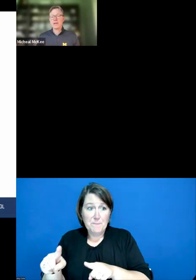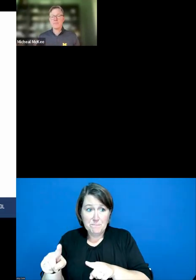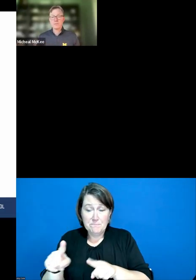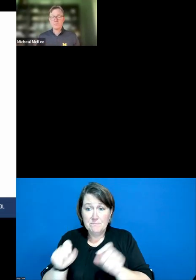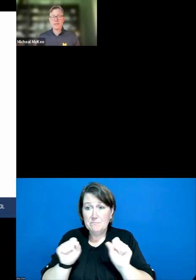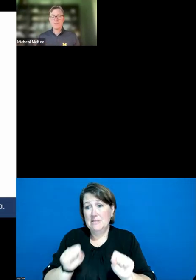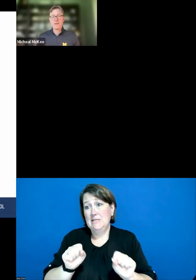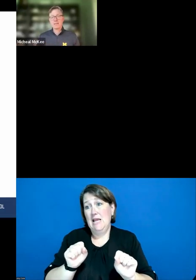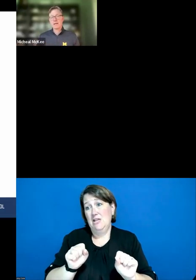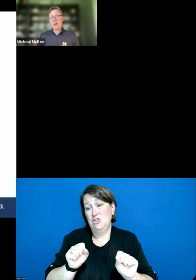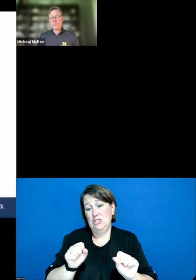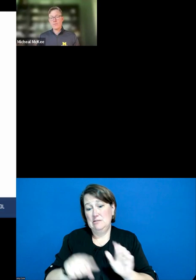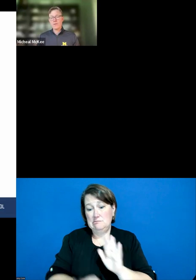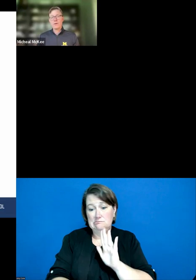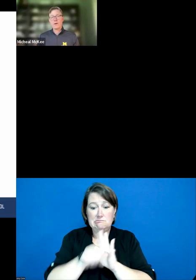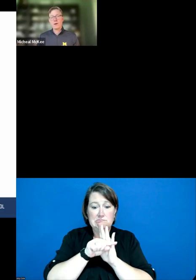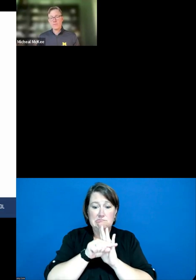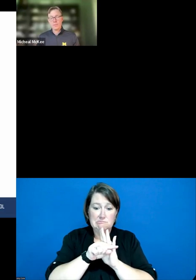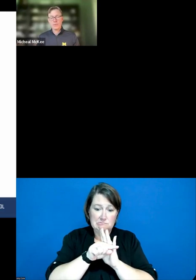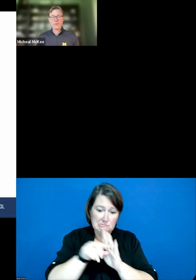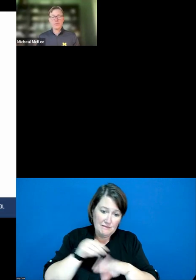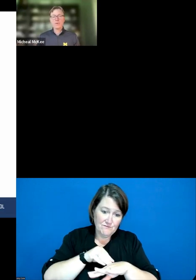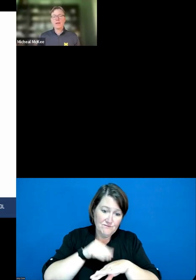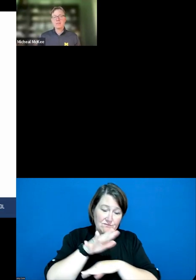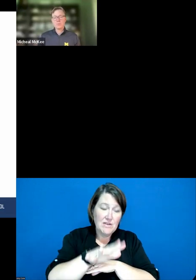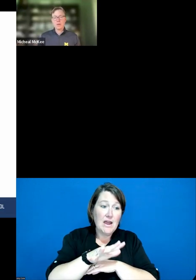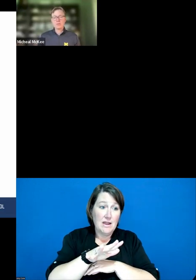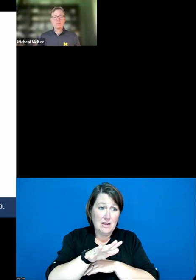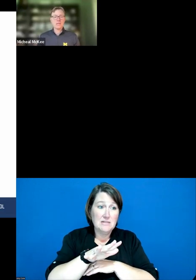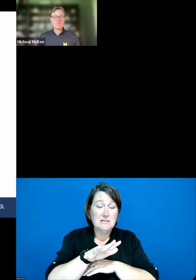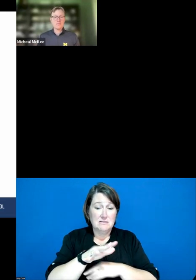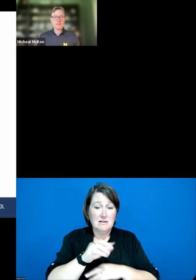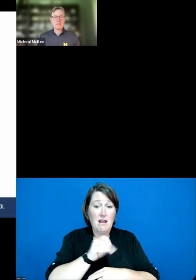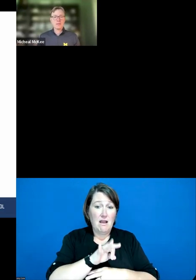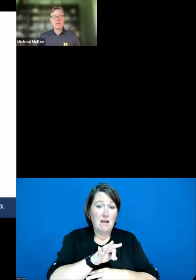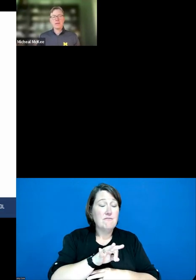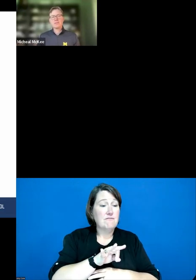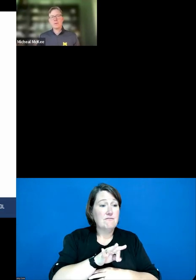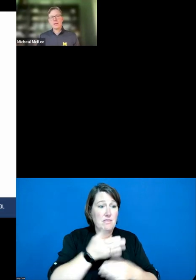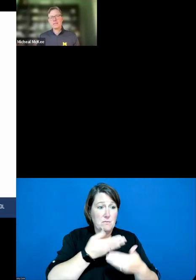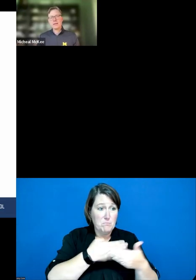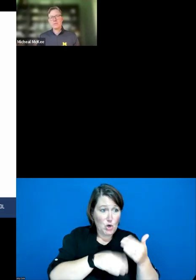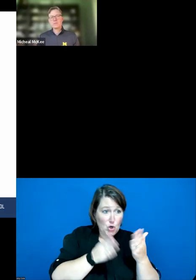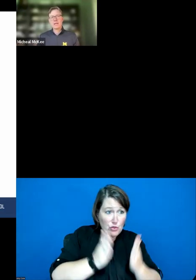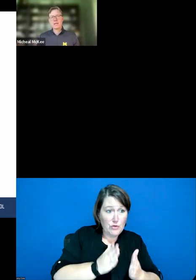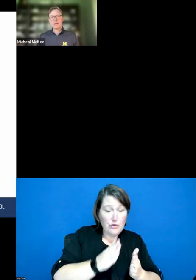at first affect the health of the birth as well as the infant. And so anytime you see